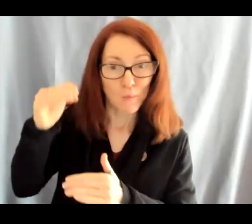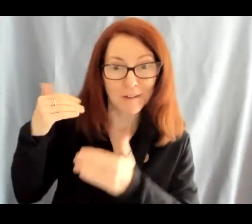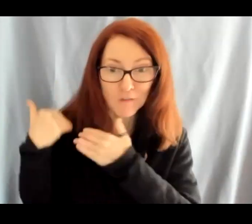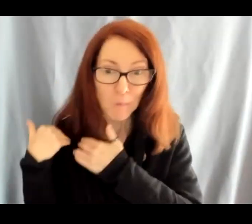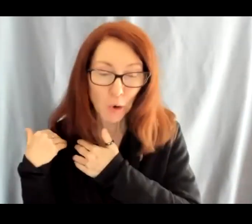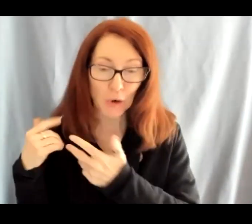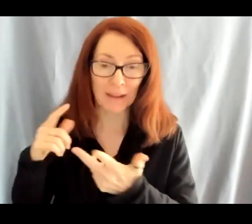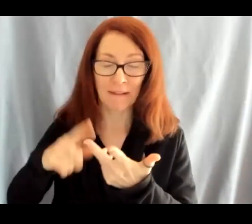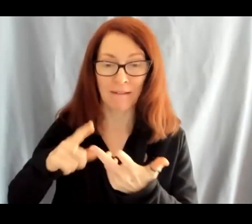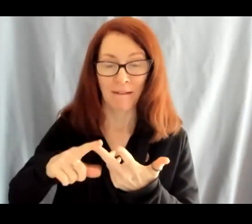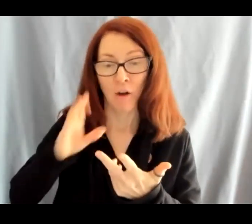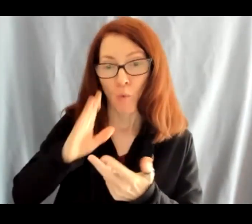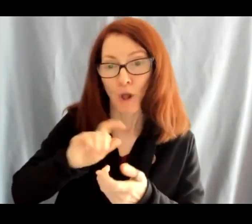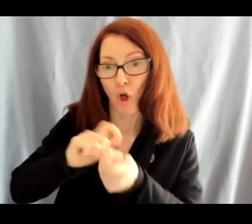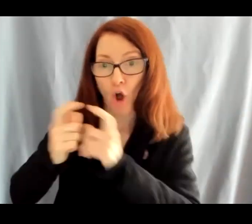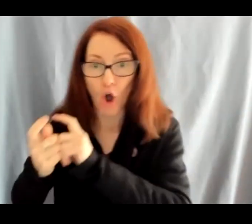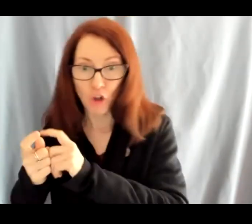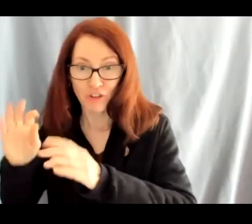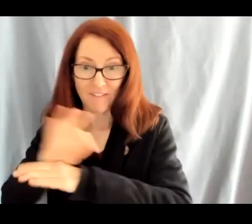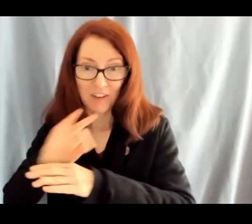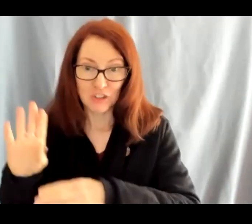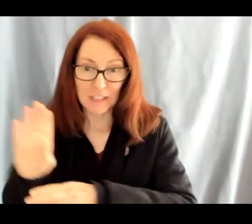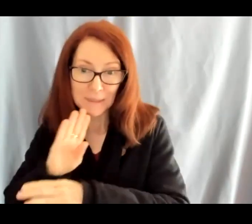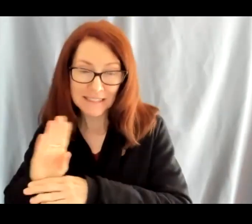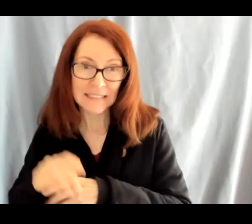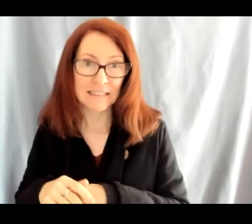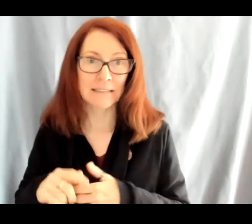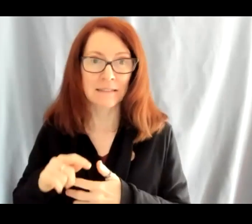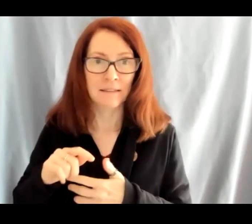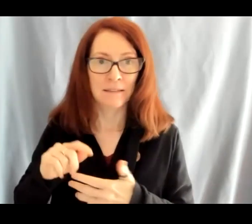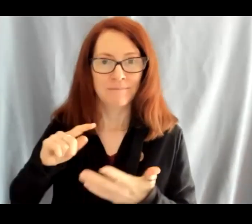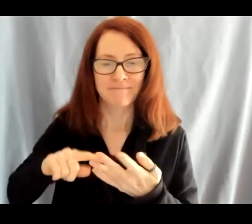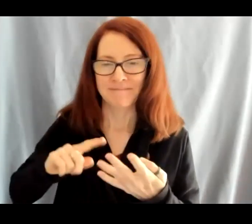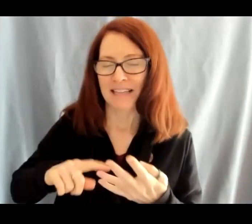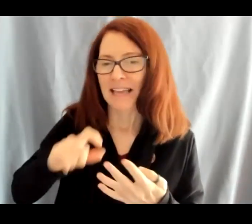that it's technically infeasible although that's generally used as more like an architectural